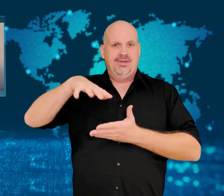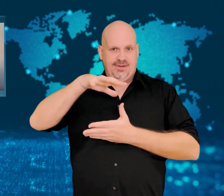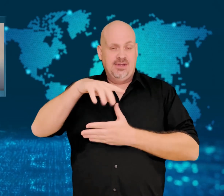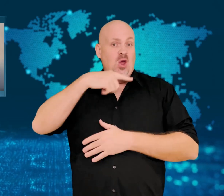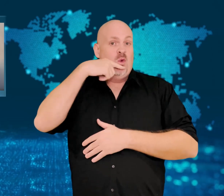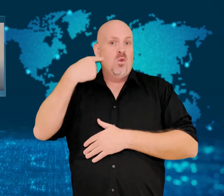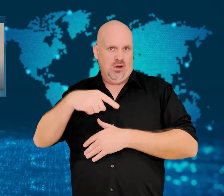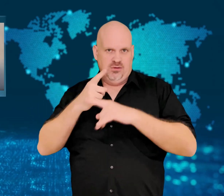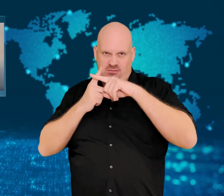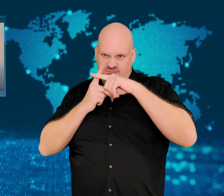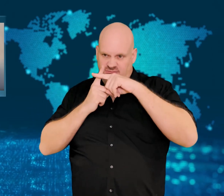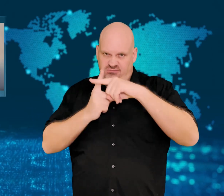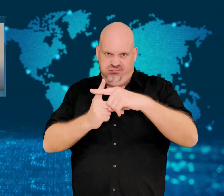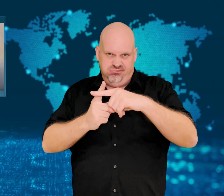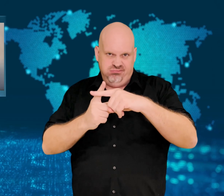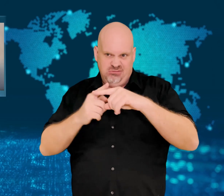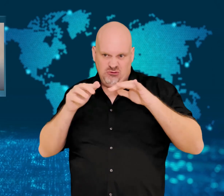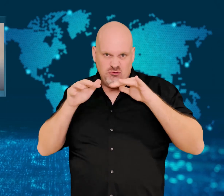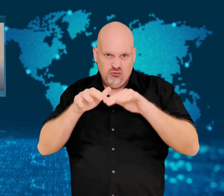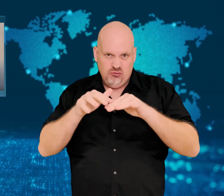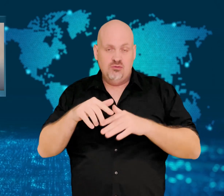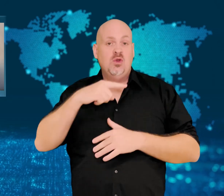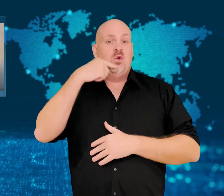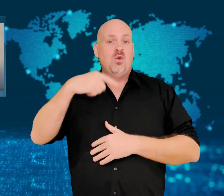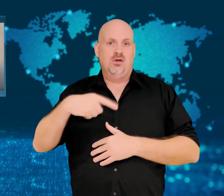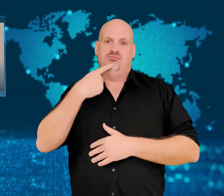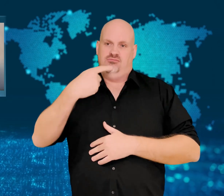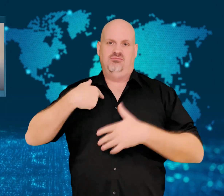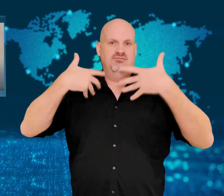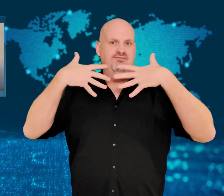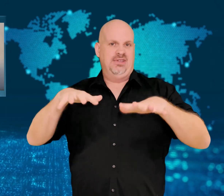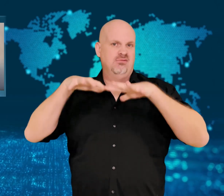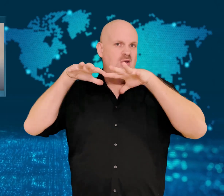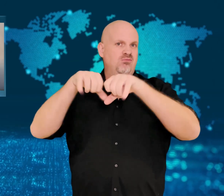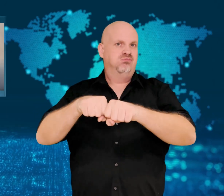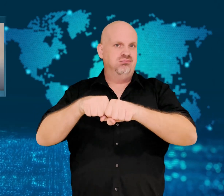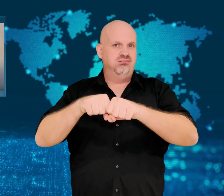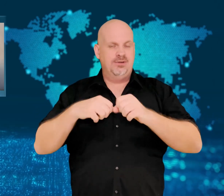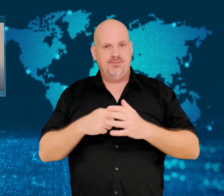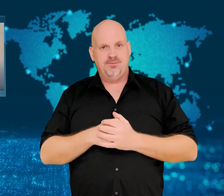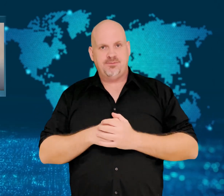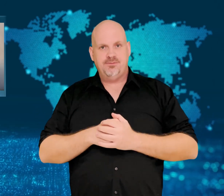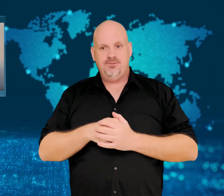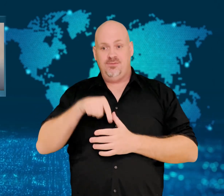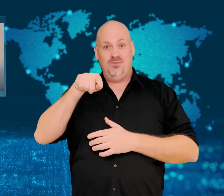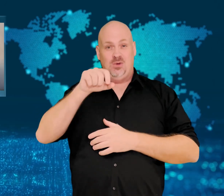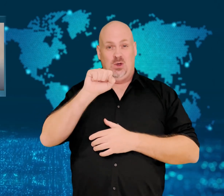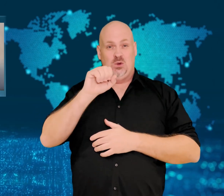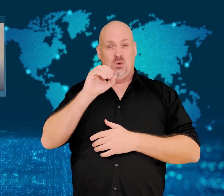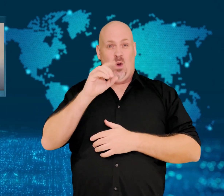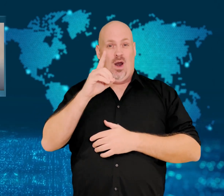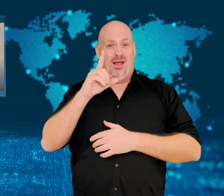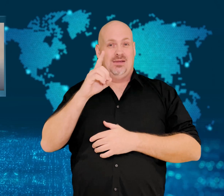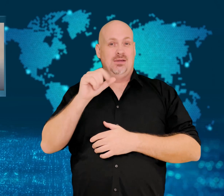A salt mine town called Soledar was also a Russian target,